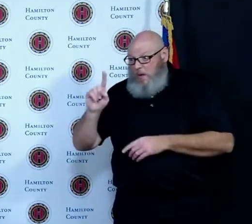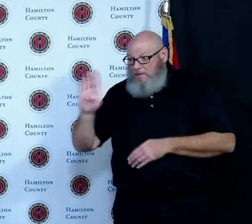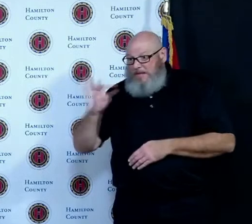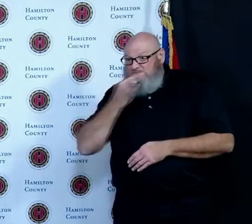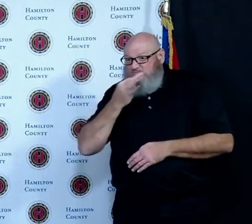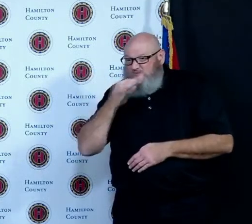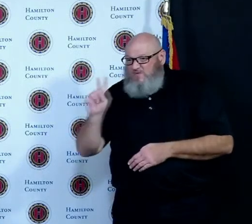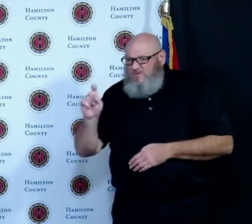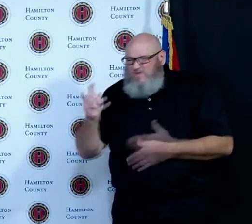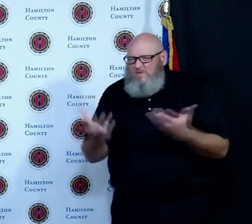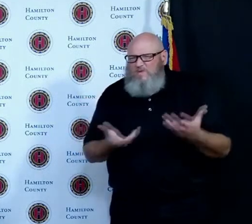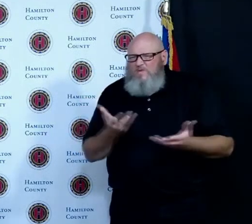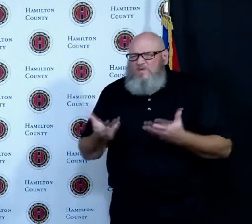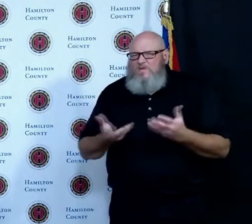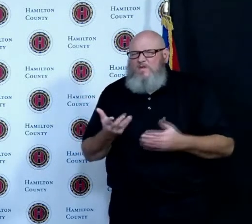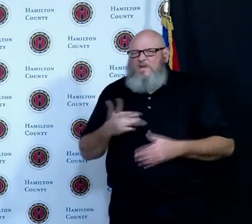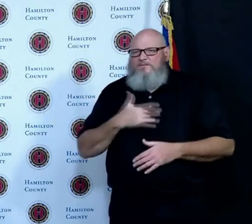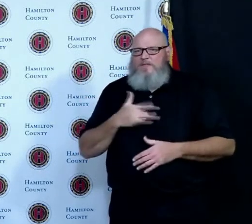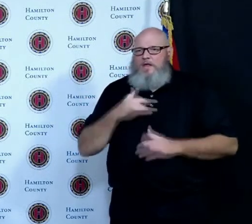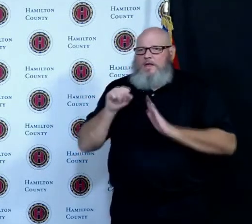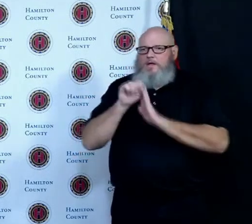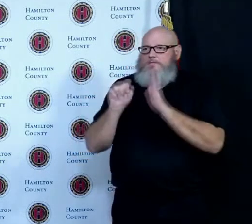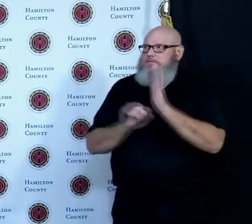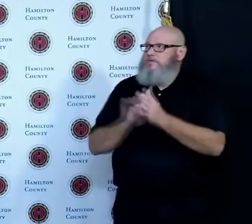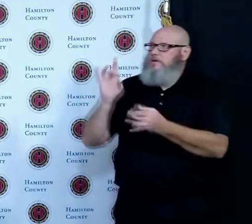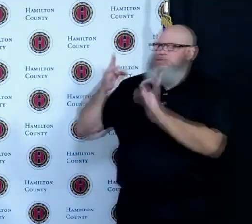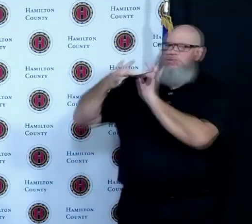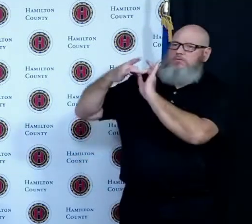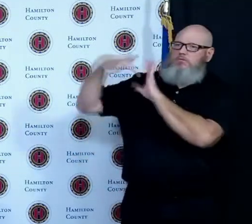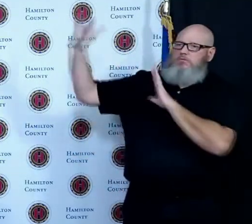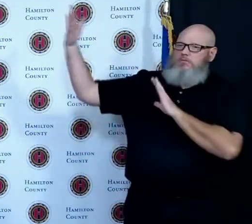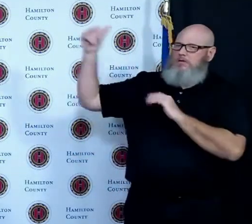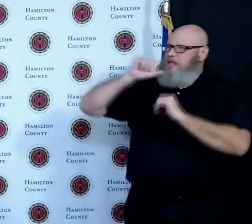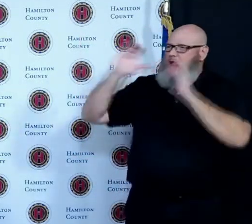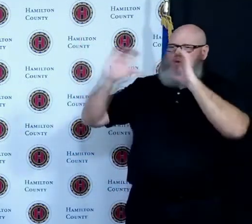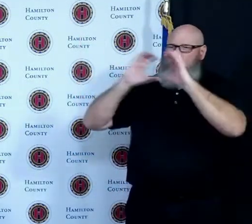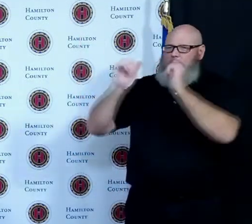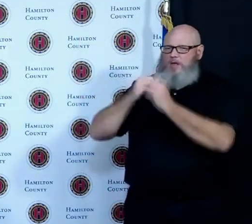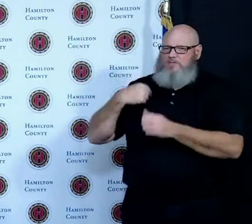so you know I think when we start talking about one being one a is not yet finished